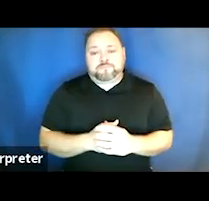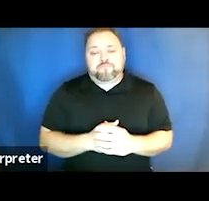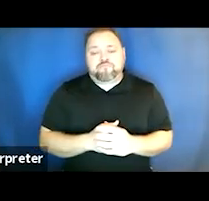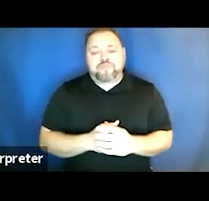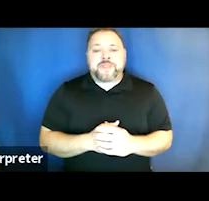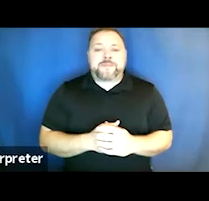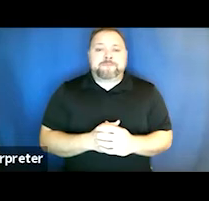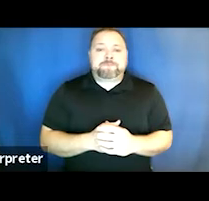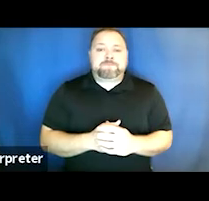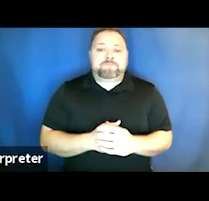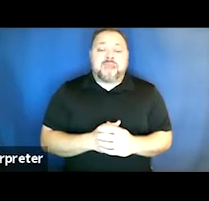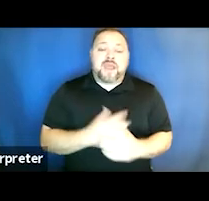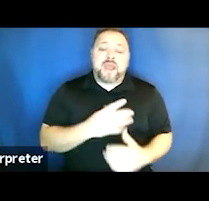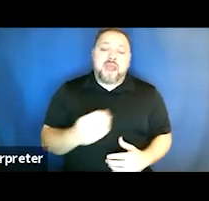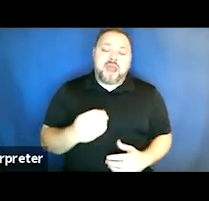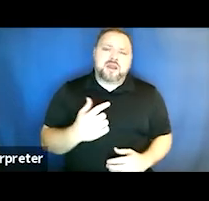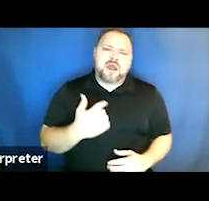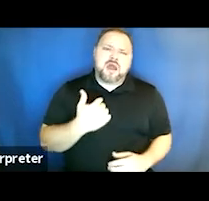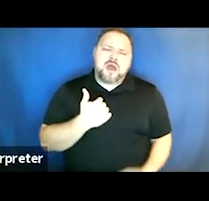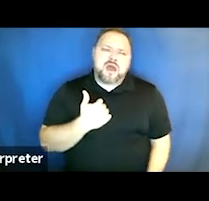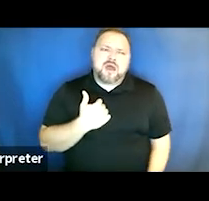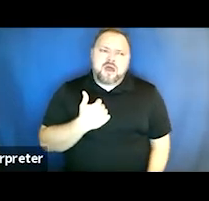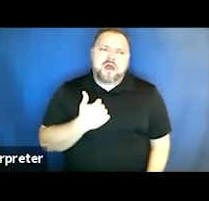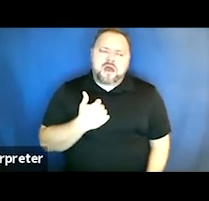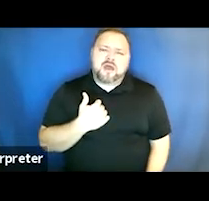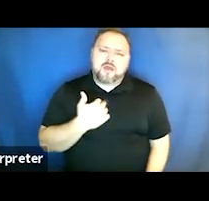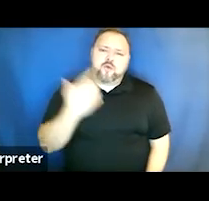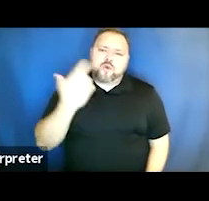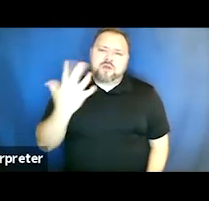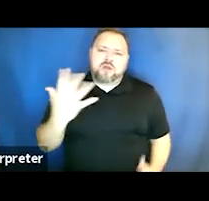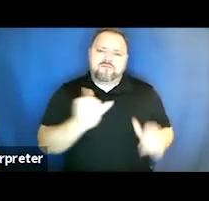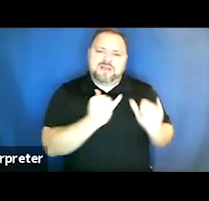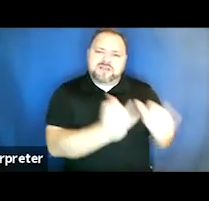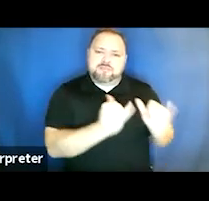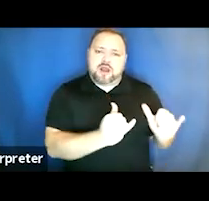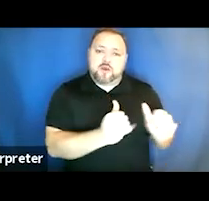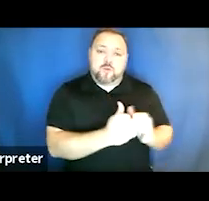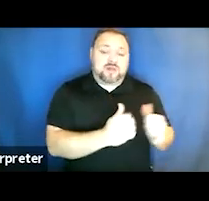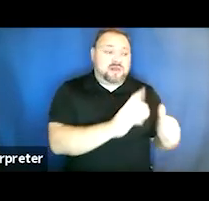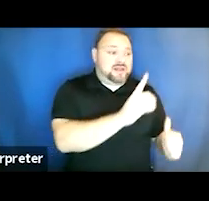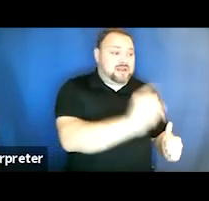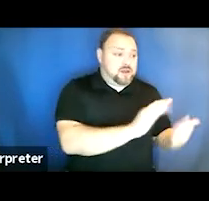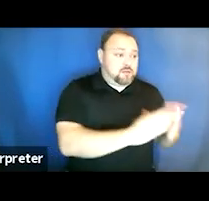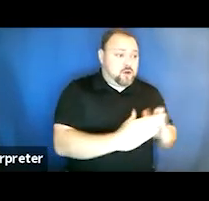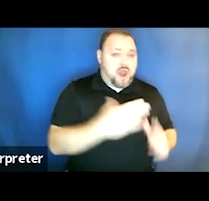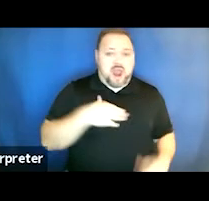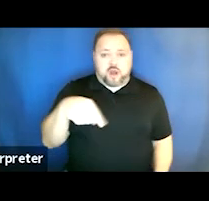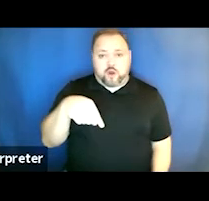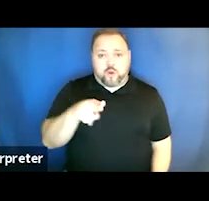I've found a lot of similarities between the disability community and the queer community,